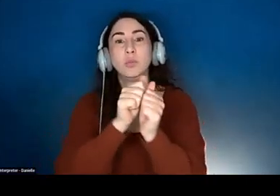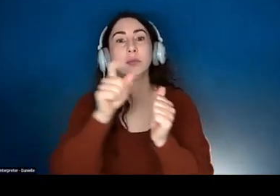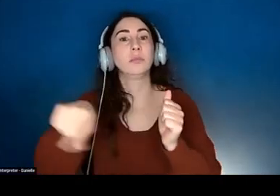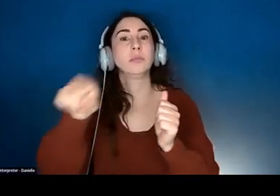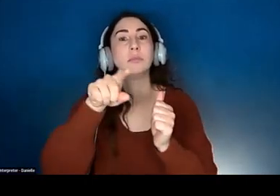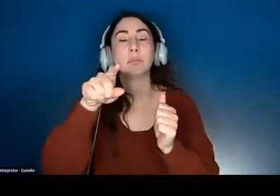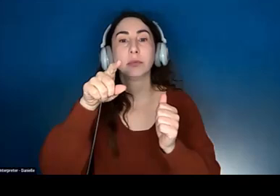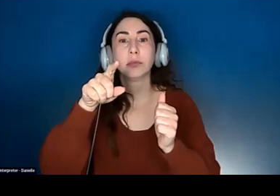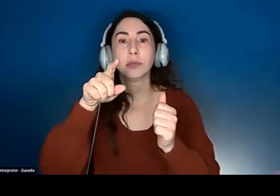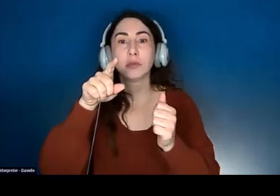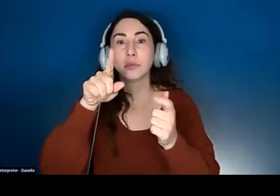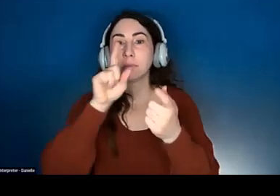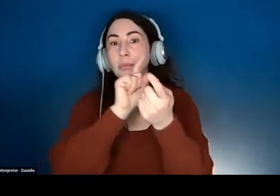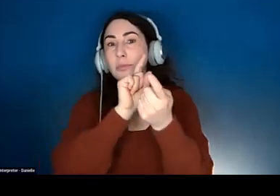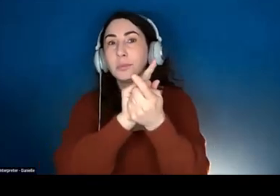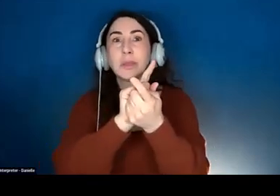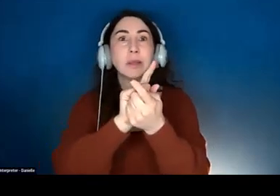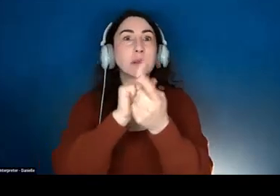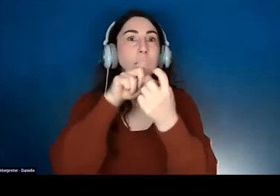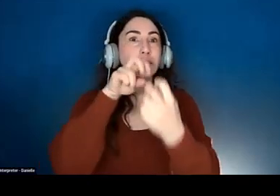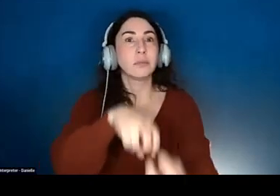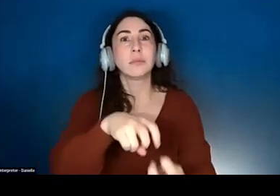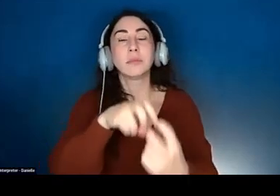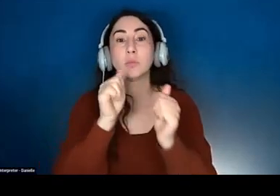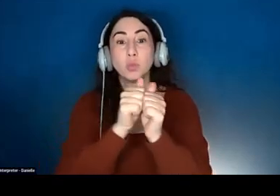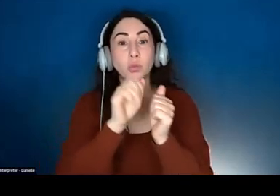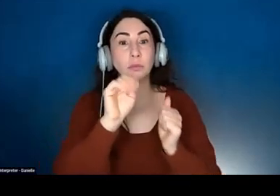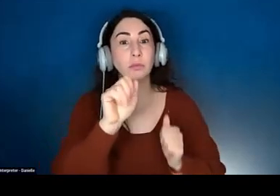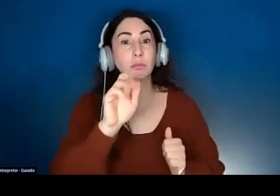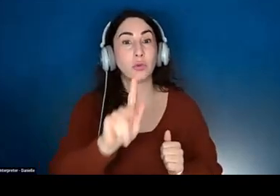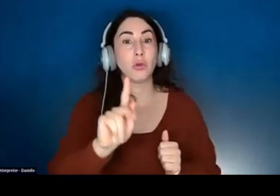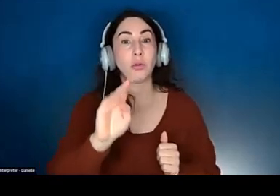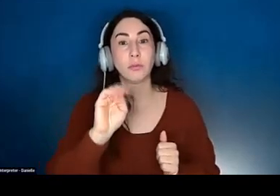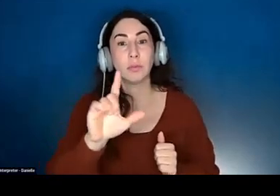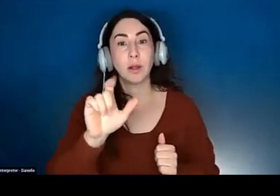with Mark McClellan, and I think used the Texas